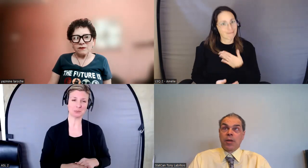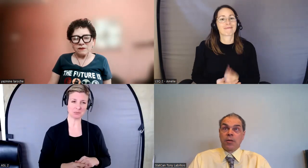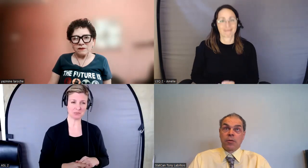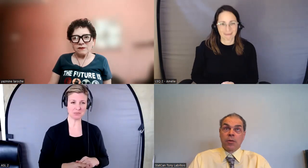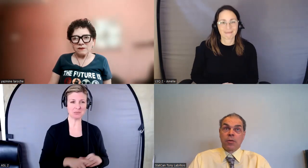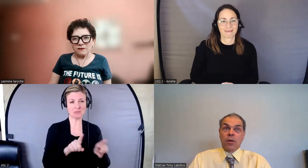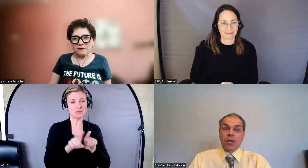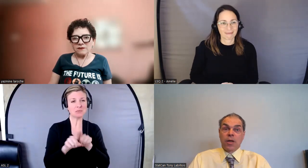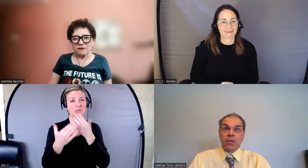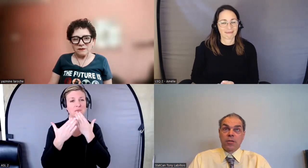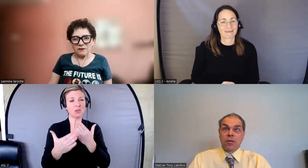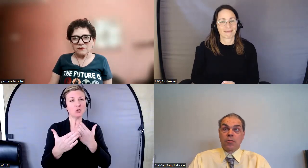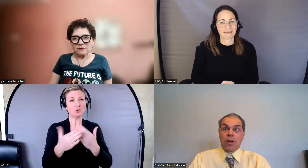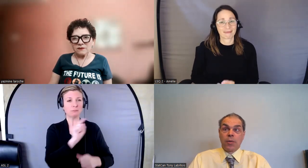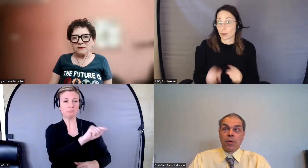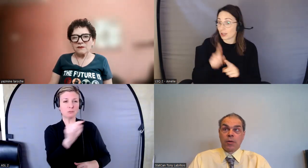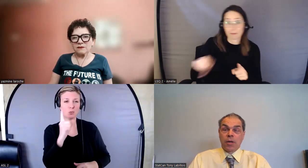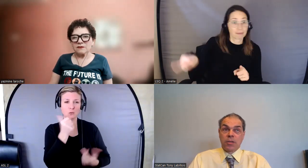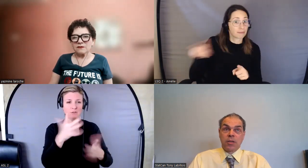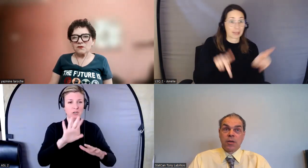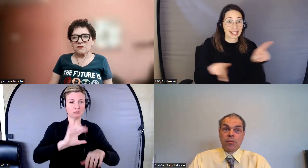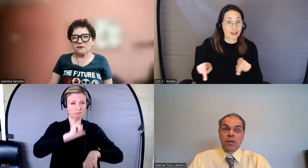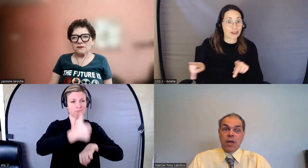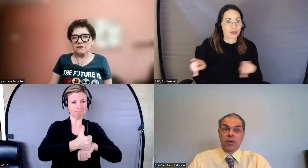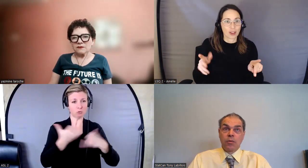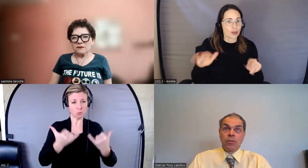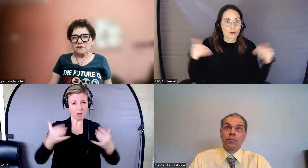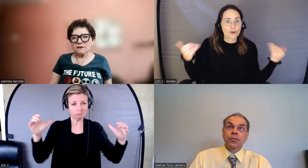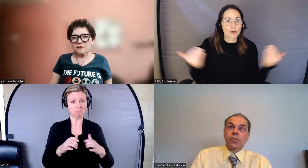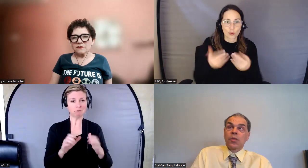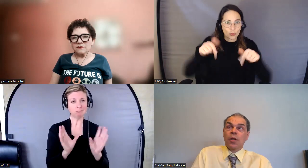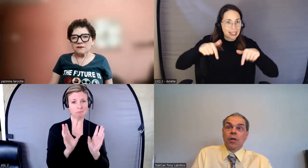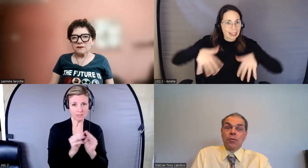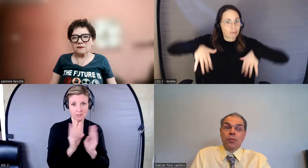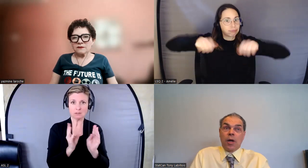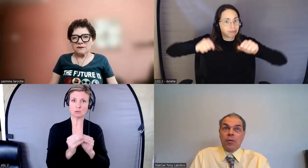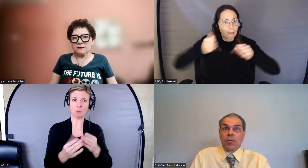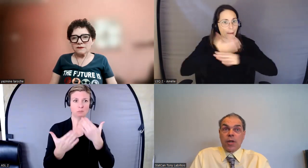that organized this to all the people the organizers thank big thank you and to the